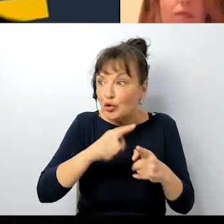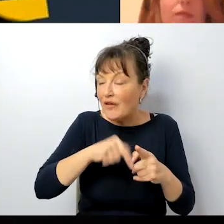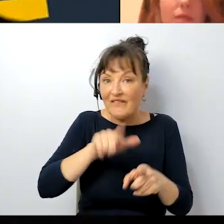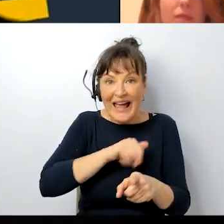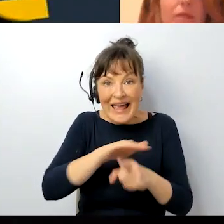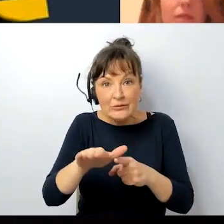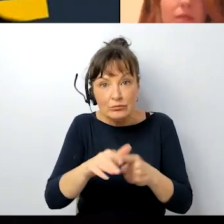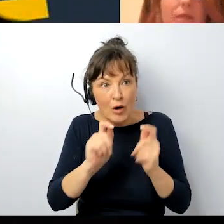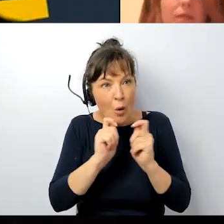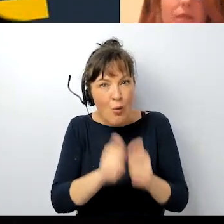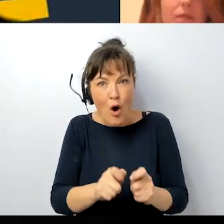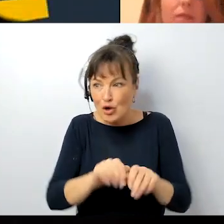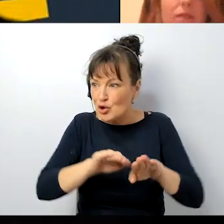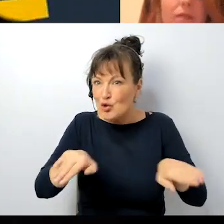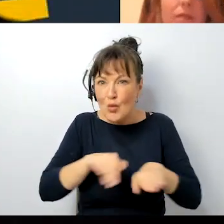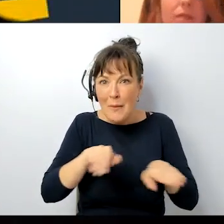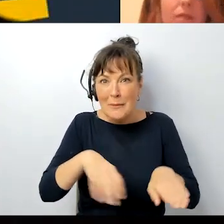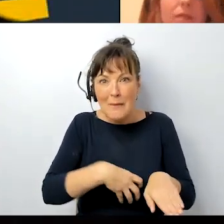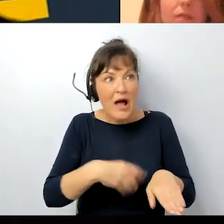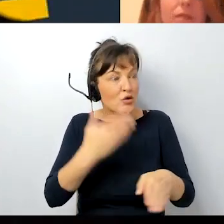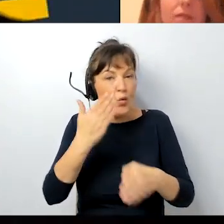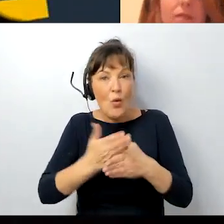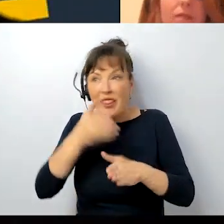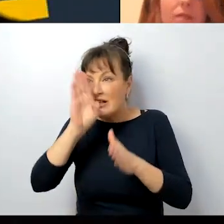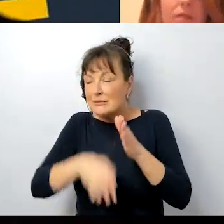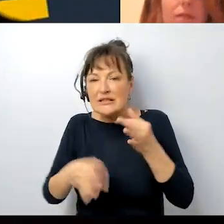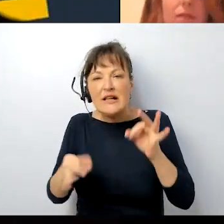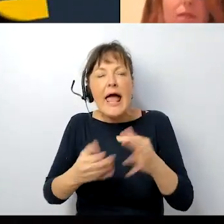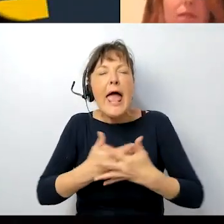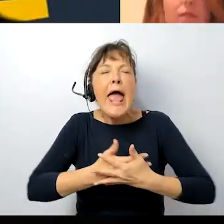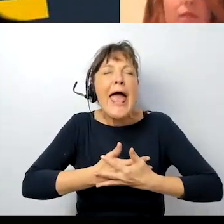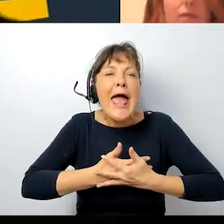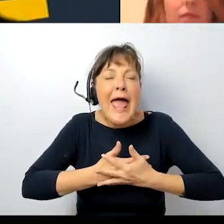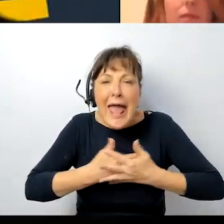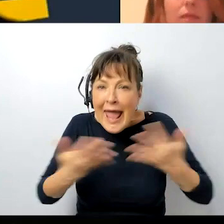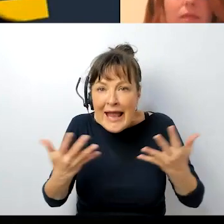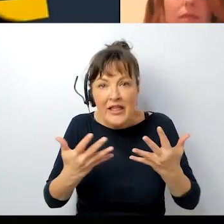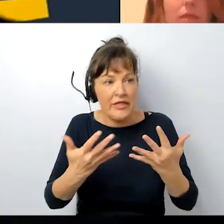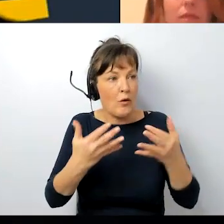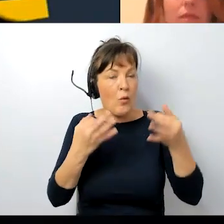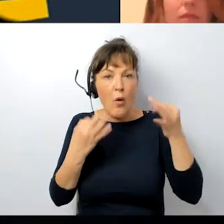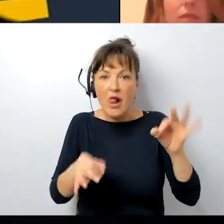and that can be from Duke of Edinburgh, to swimming badges, to whatever that might be,